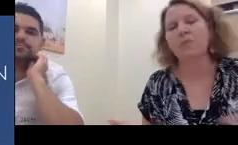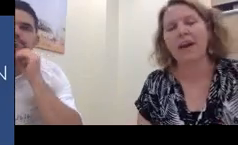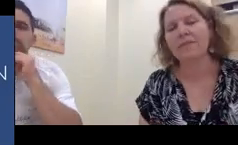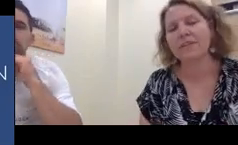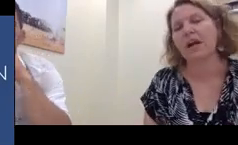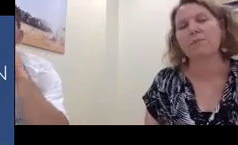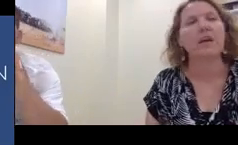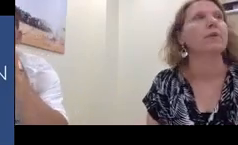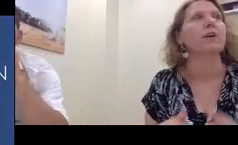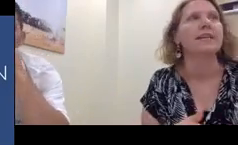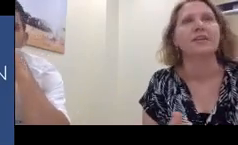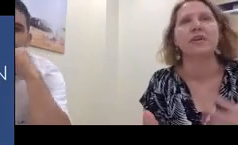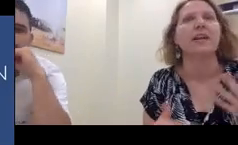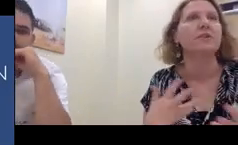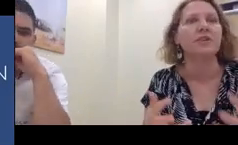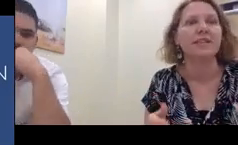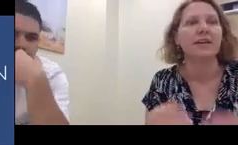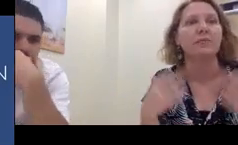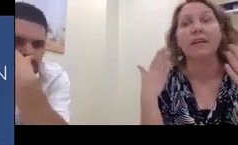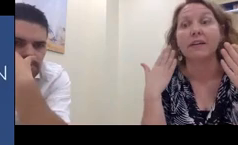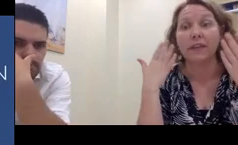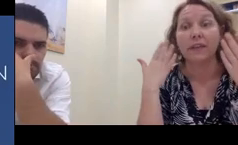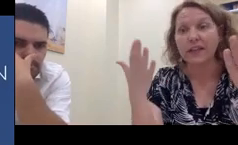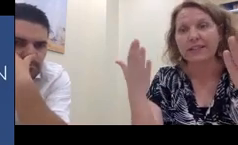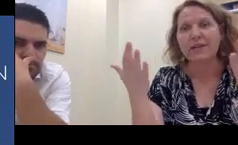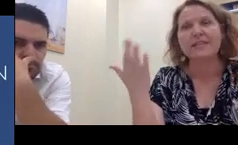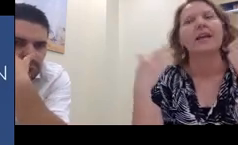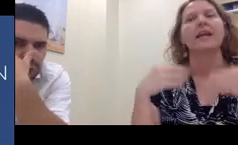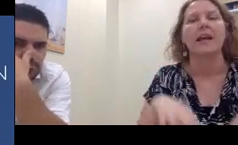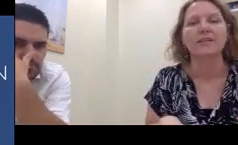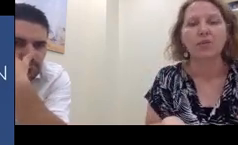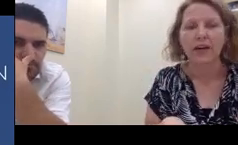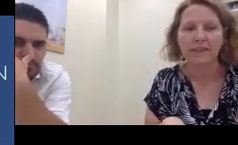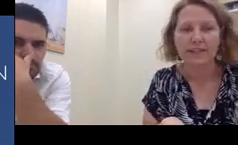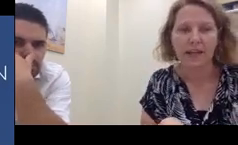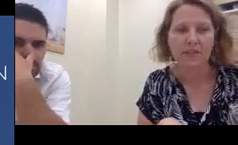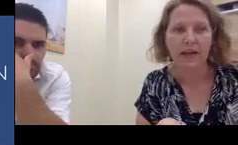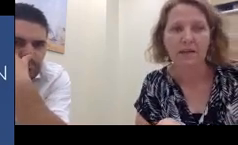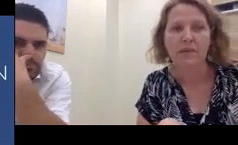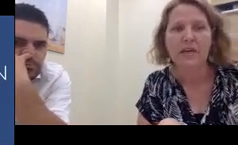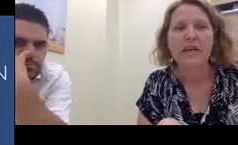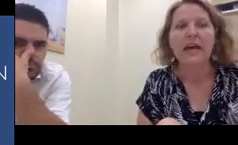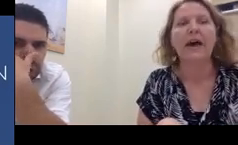whether they have to mark on paper in tangerine, it was just the reality of like looking at somebody who's signing and scoring at the same time.